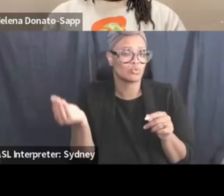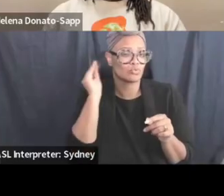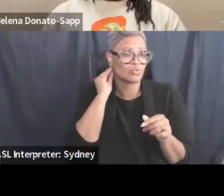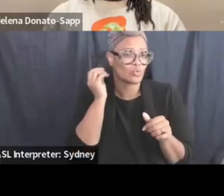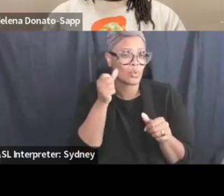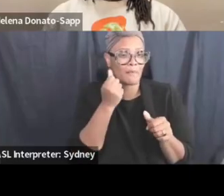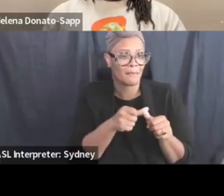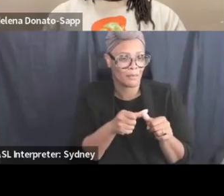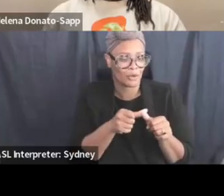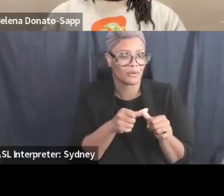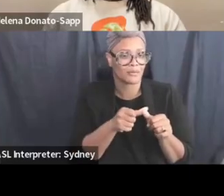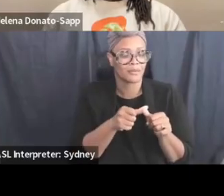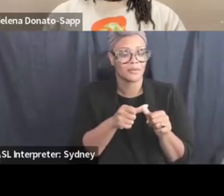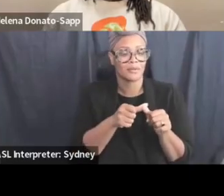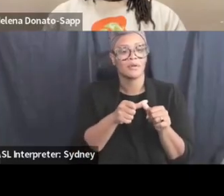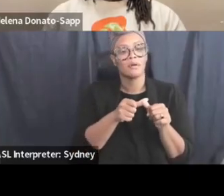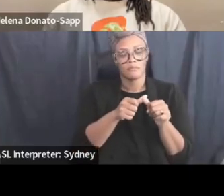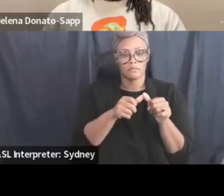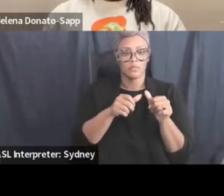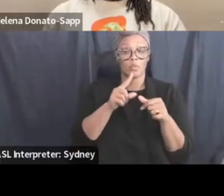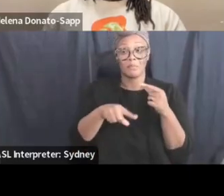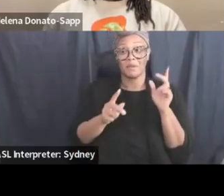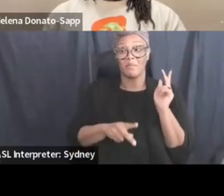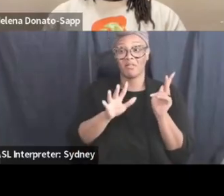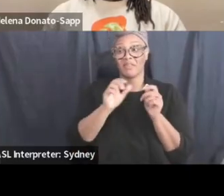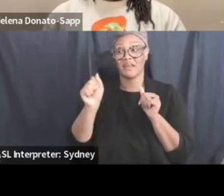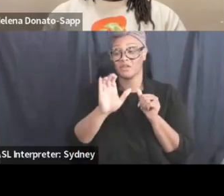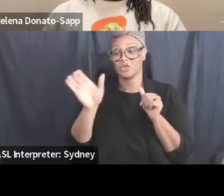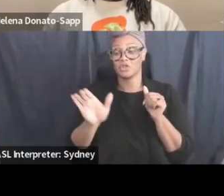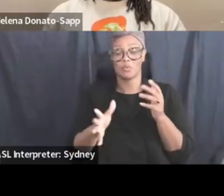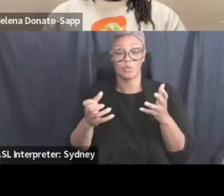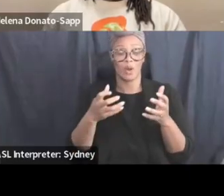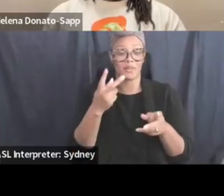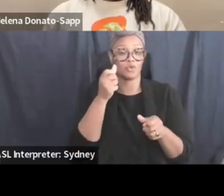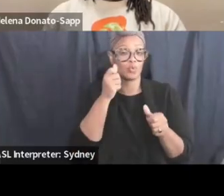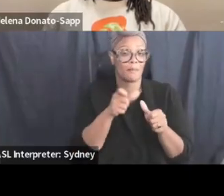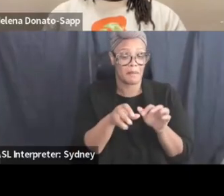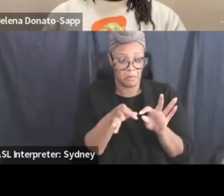of an impromptu, but it would be very powerful to end with something that you feel on your heart,